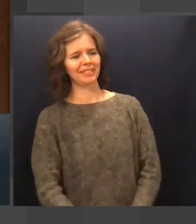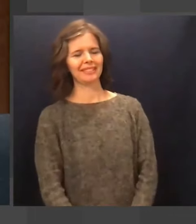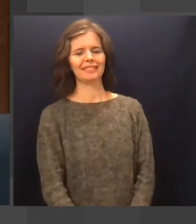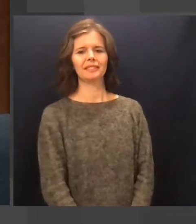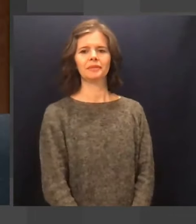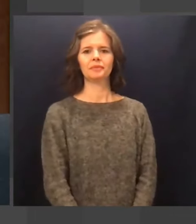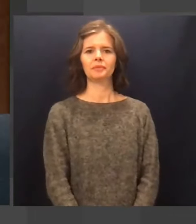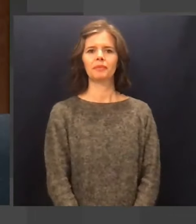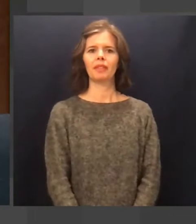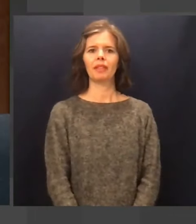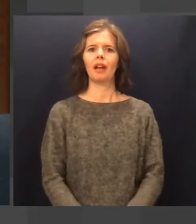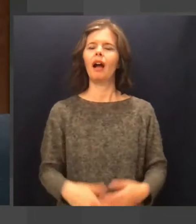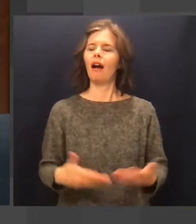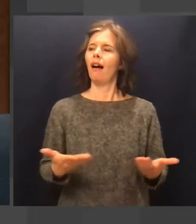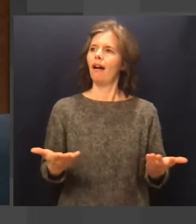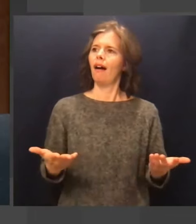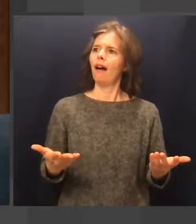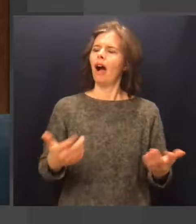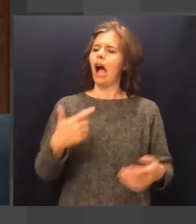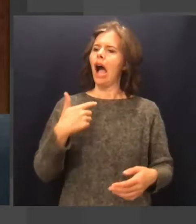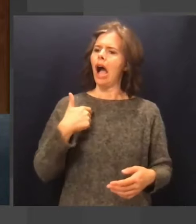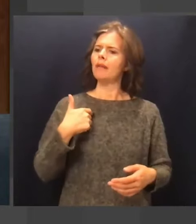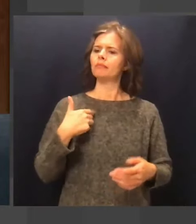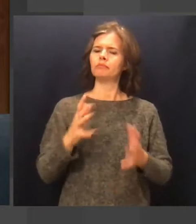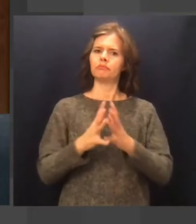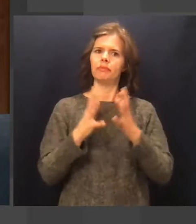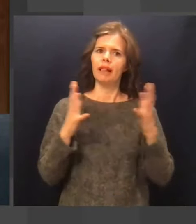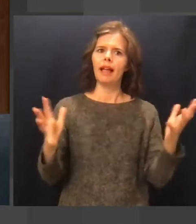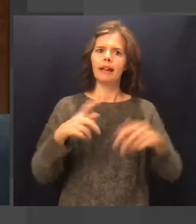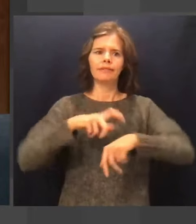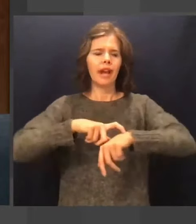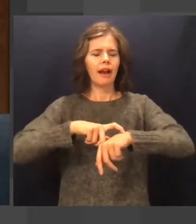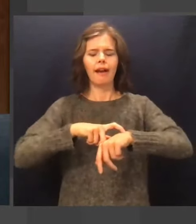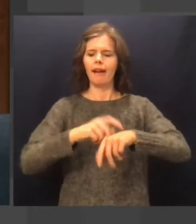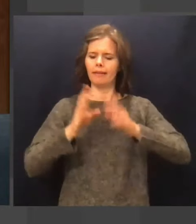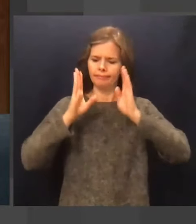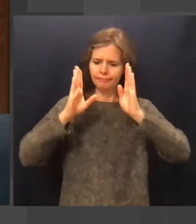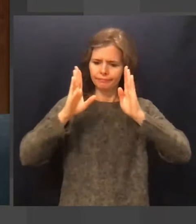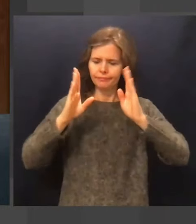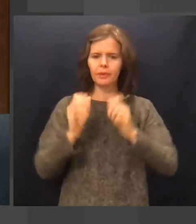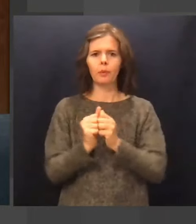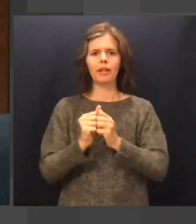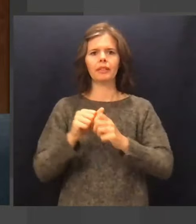THAT IS A GOOD QUESTION.